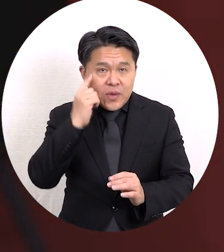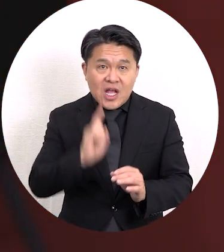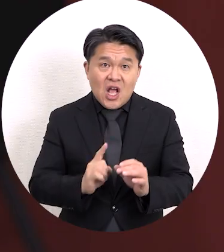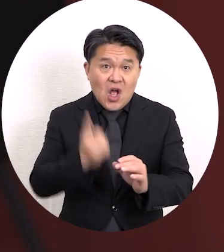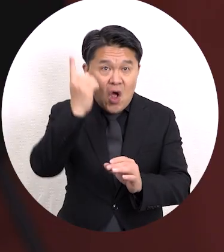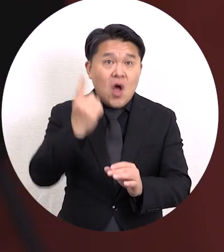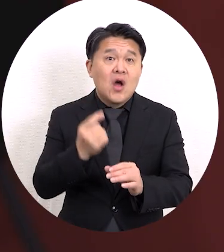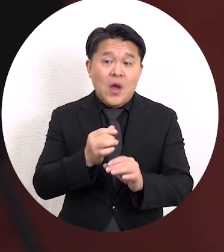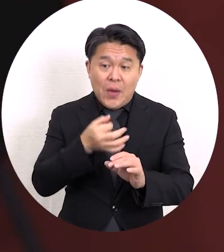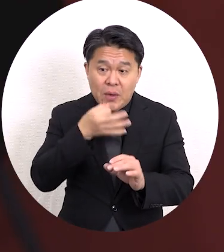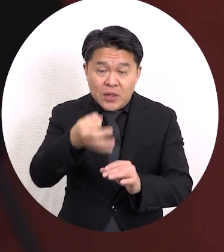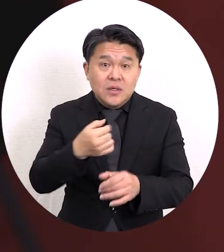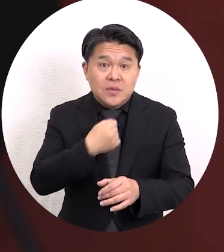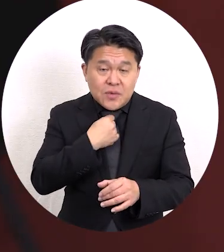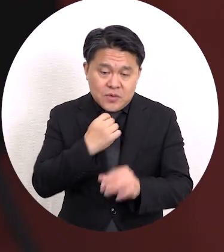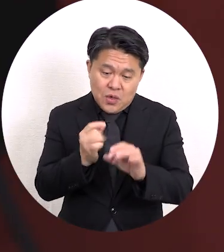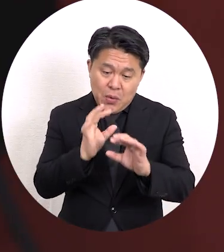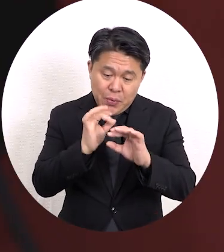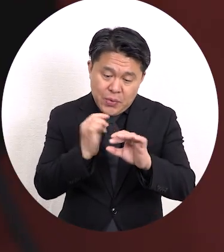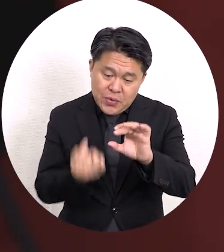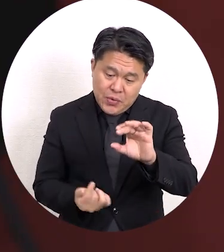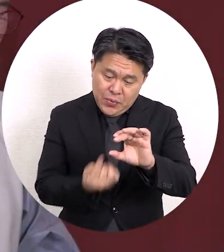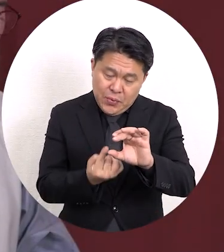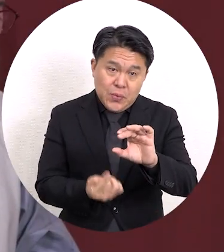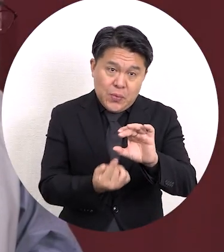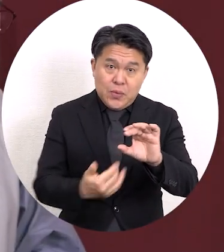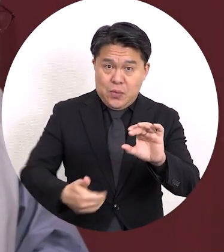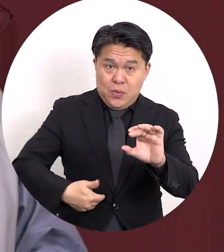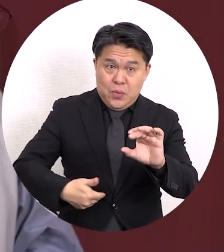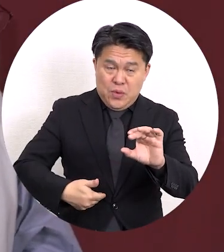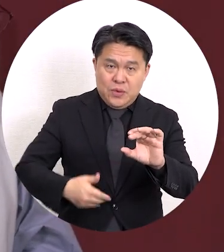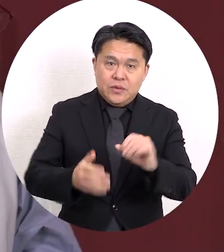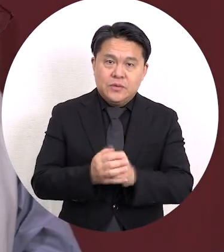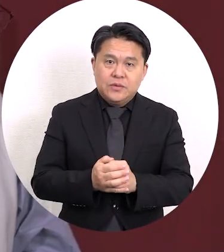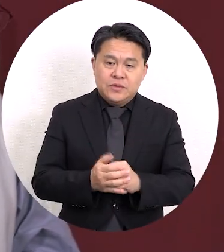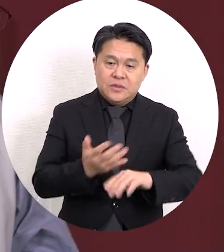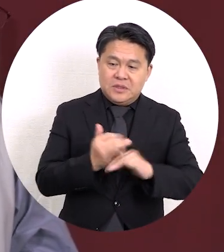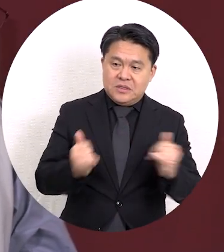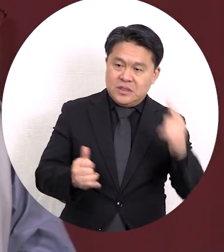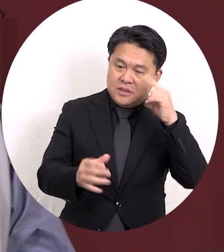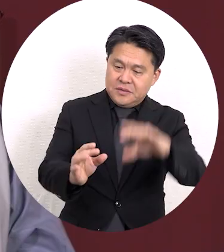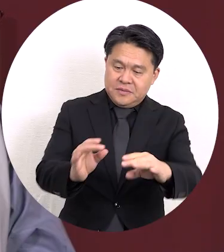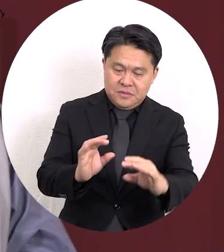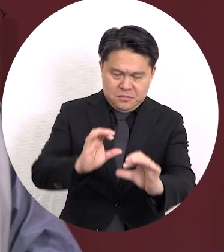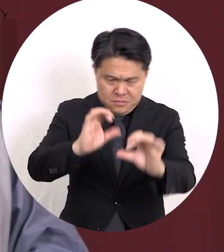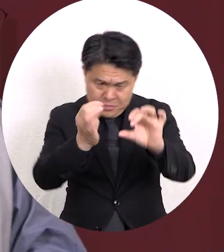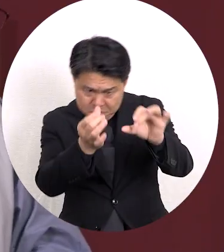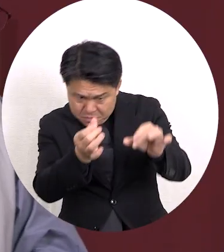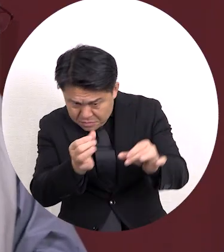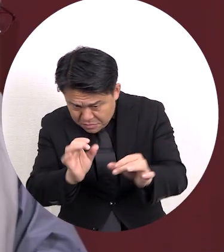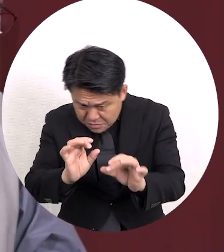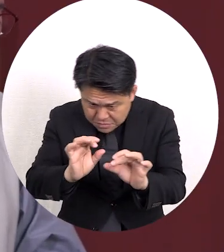a back hole is indeed necessary on the flute However, when other scholars carefully examined it,